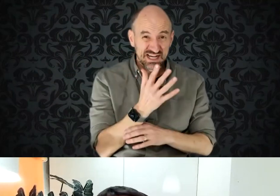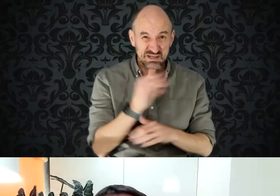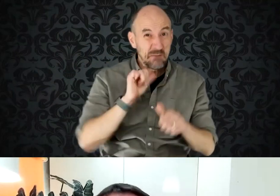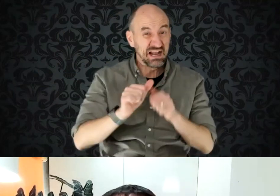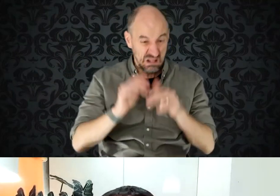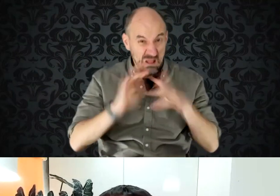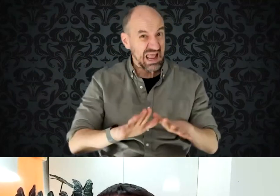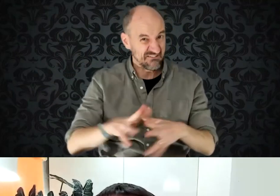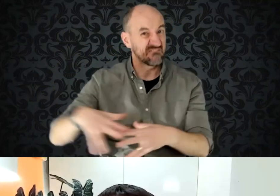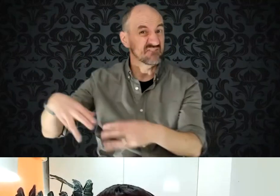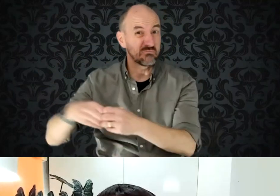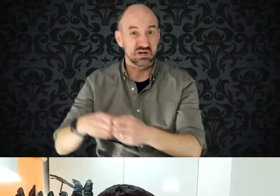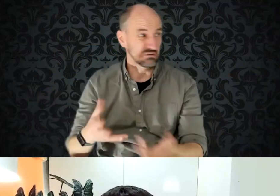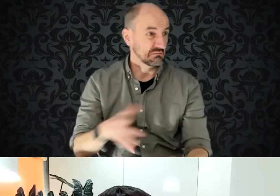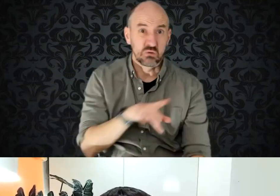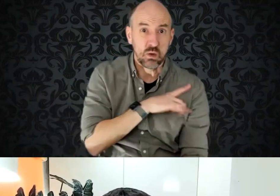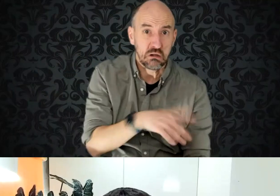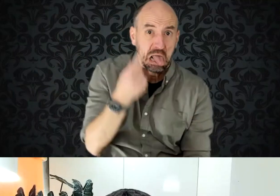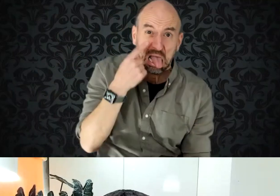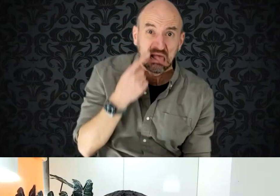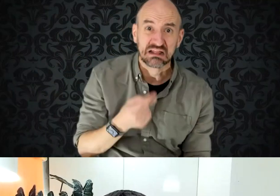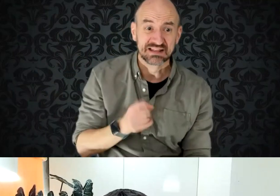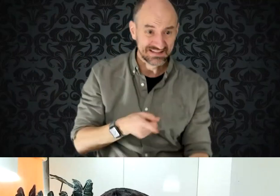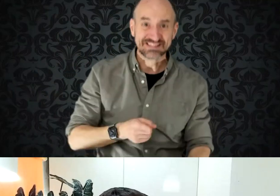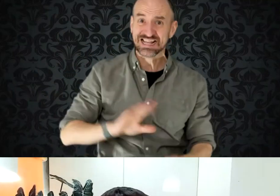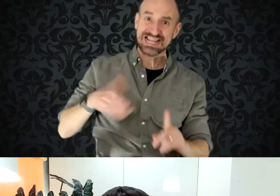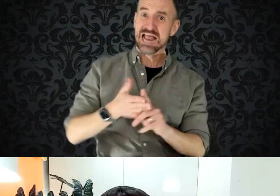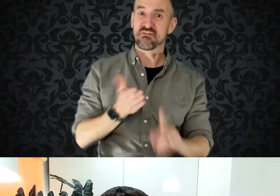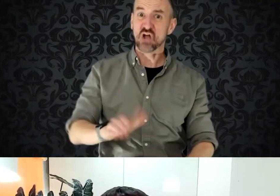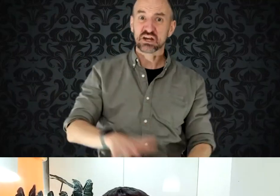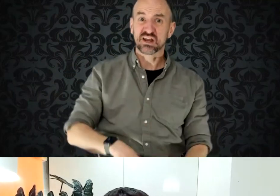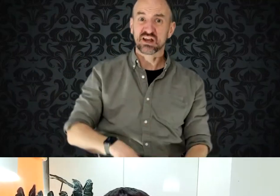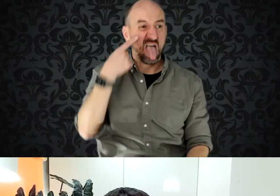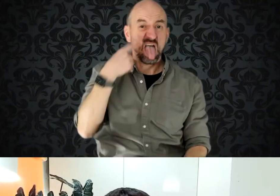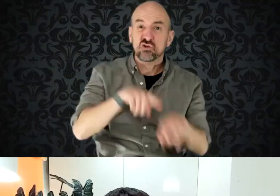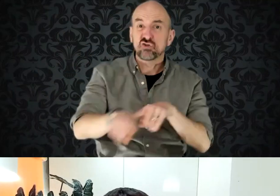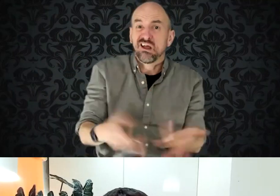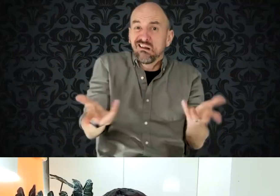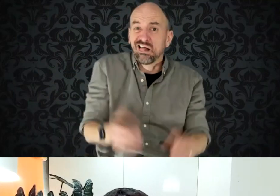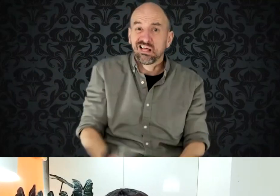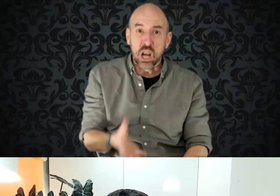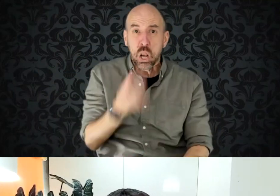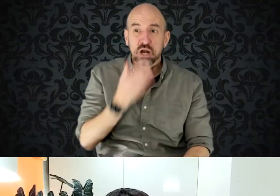and you should not really water your plants. Hold back on the watering. Of course, if they start